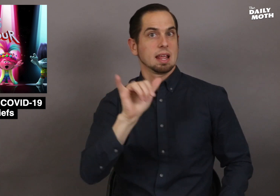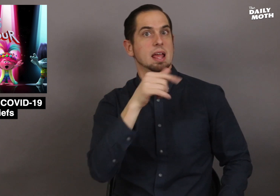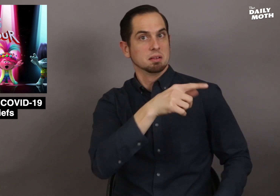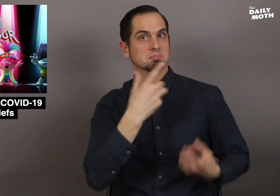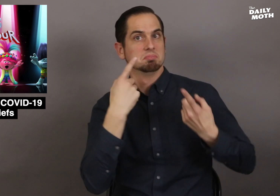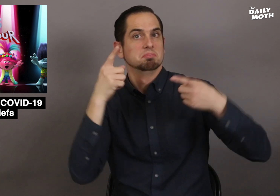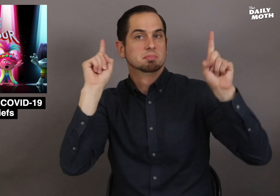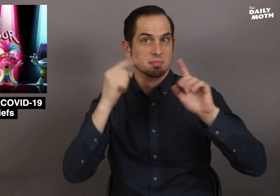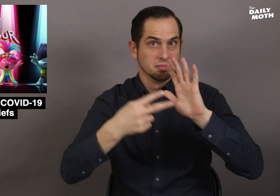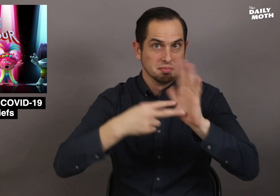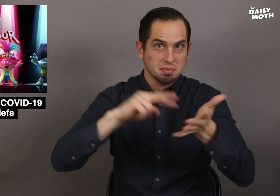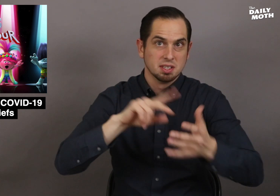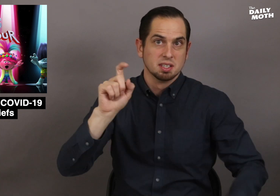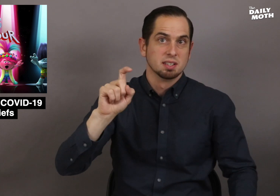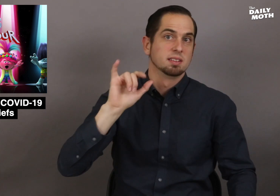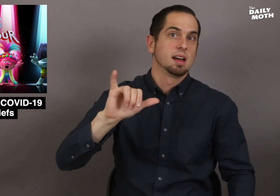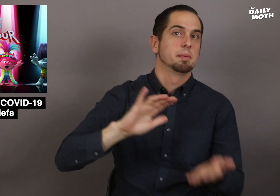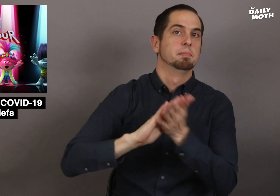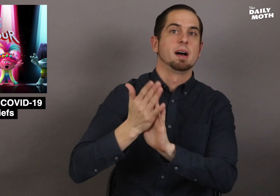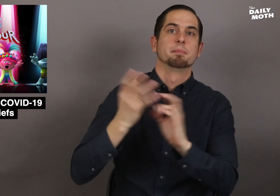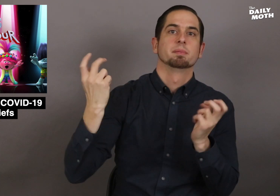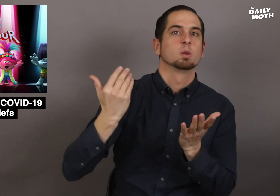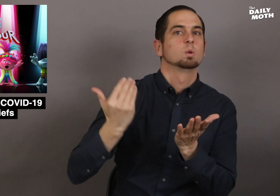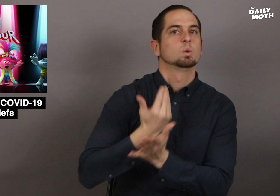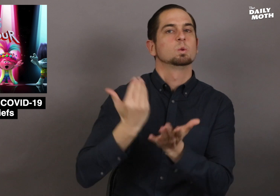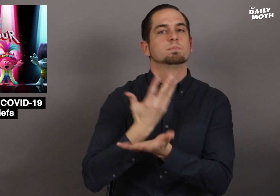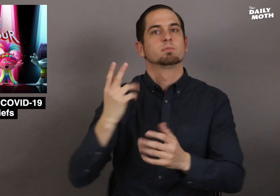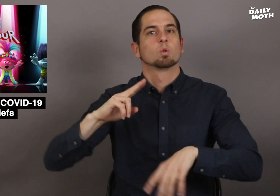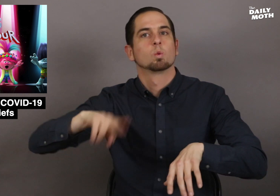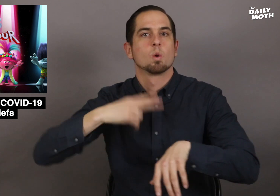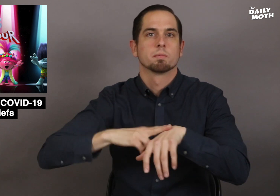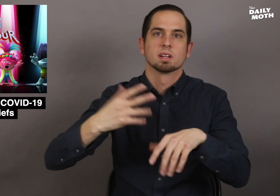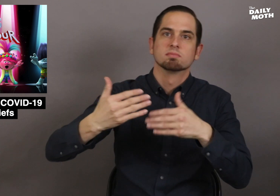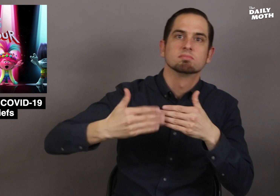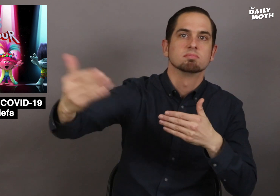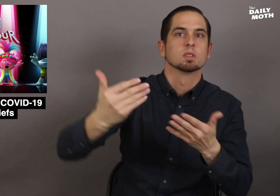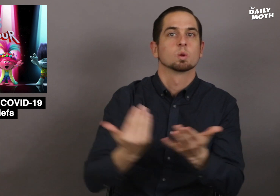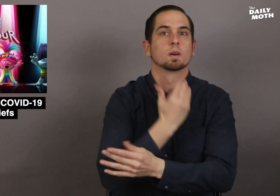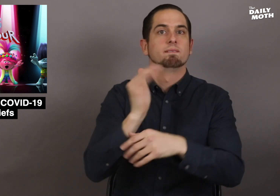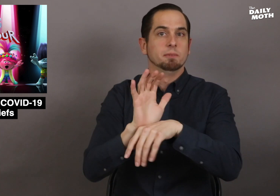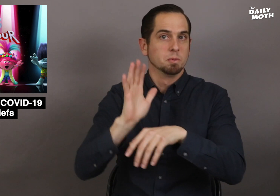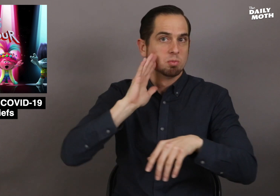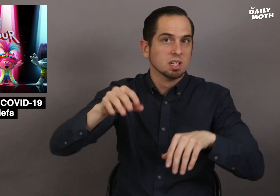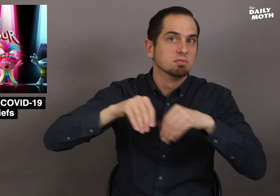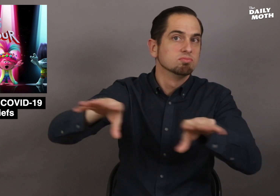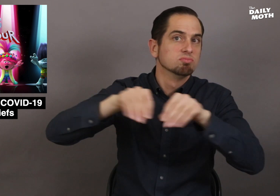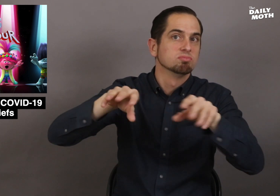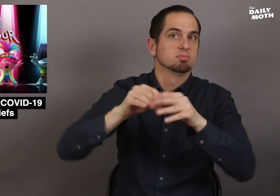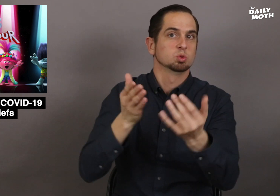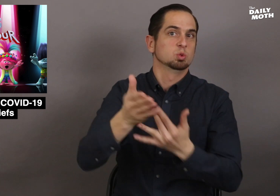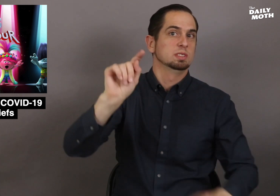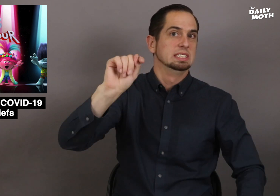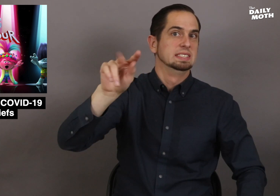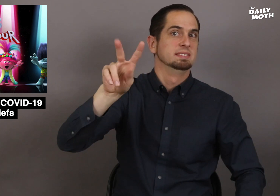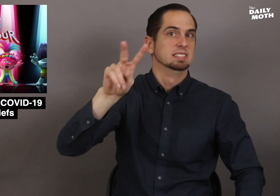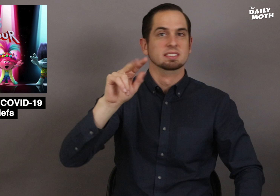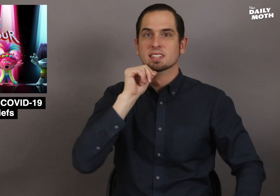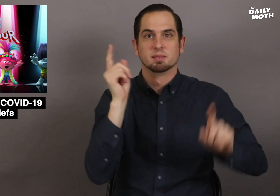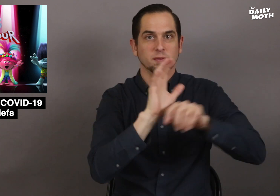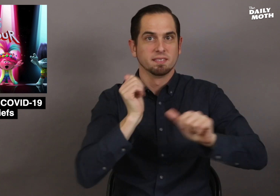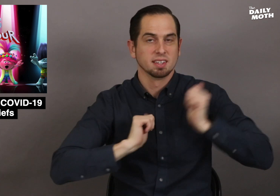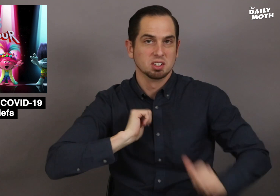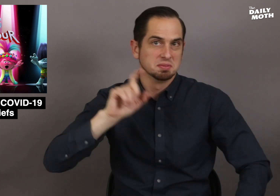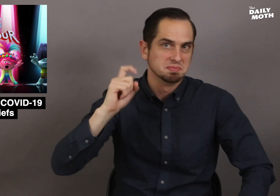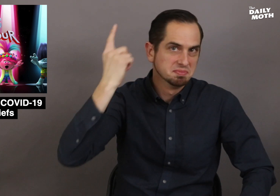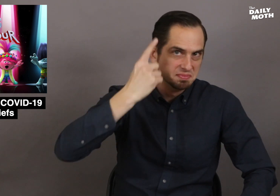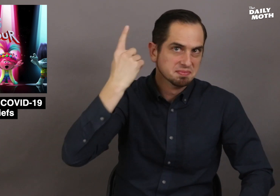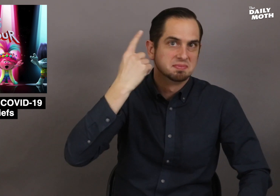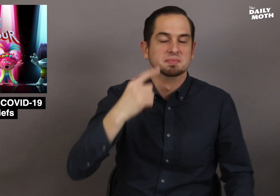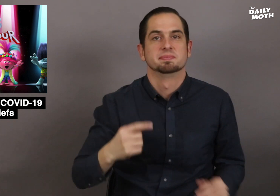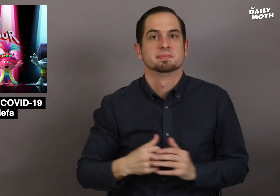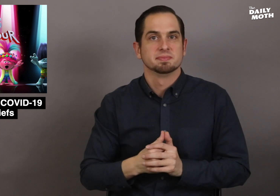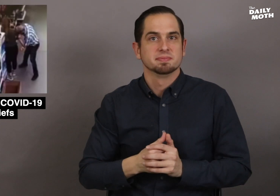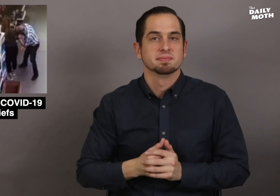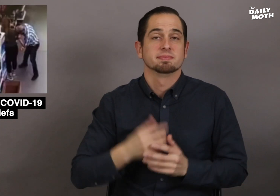Will we see this as a new norm with new films in the future?